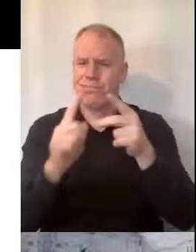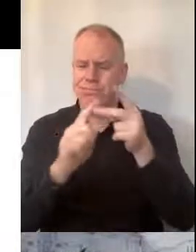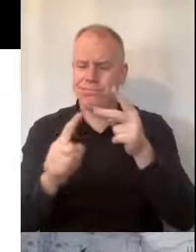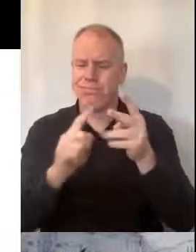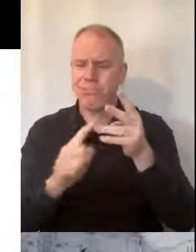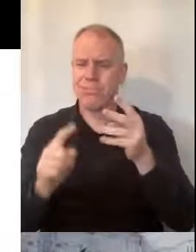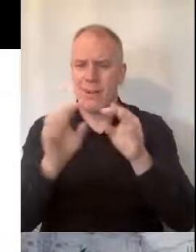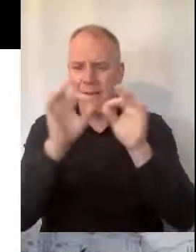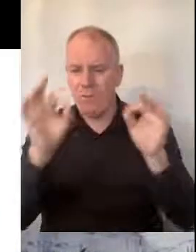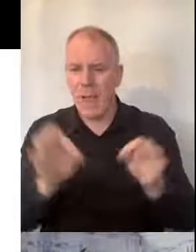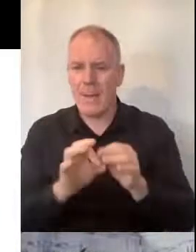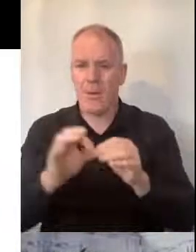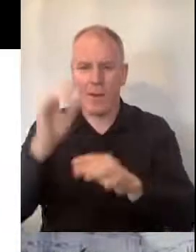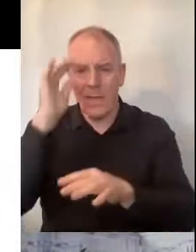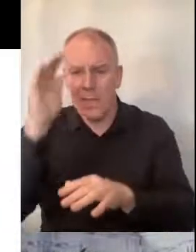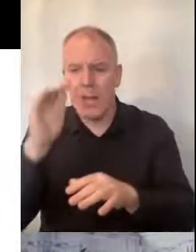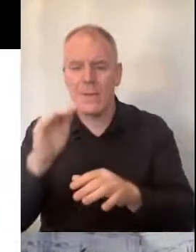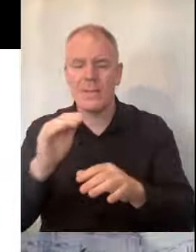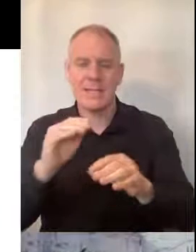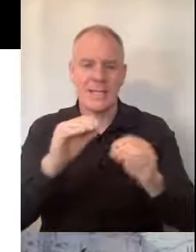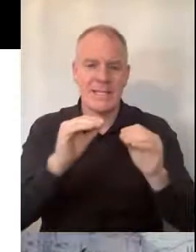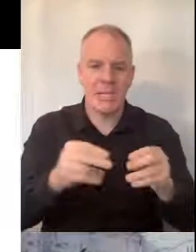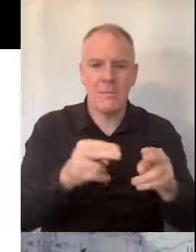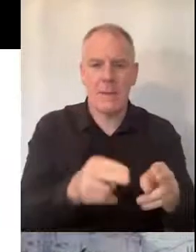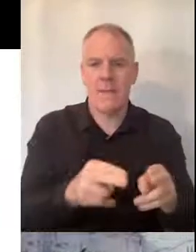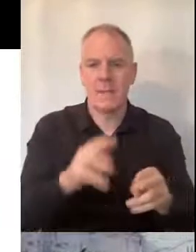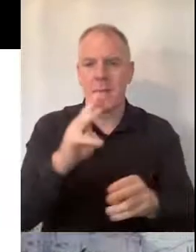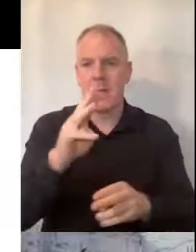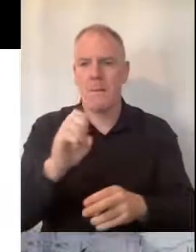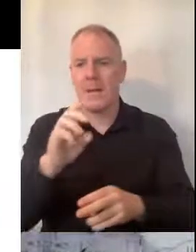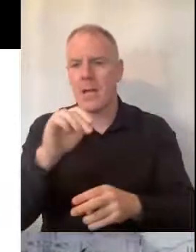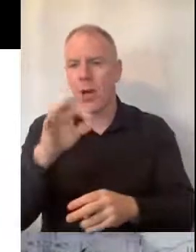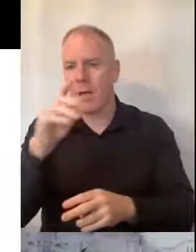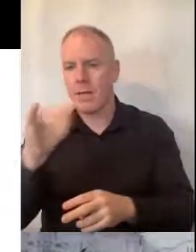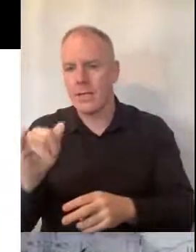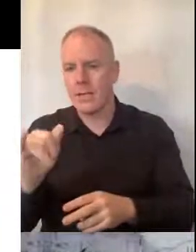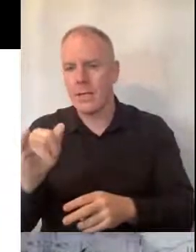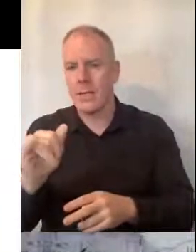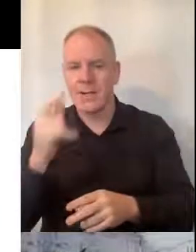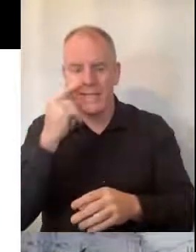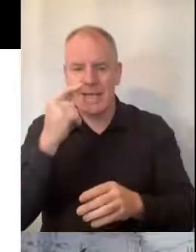pedagogies called out of where we see, you know the shift and moving forward,